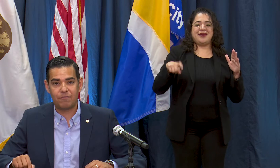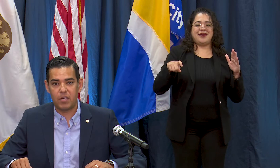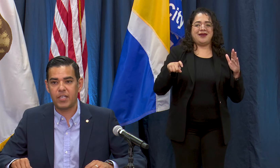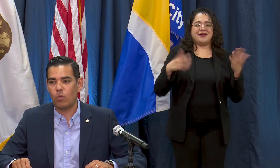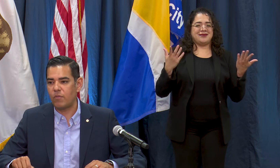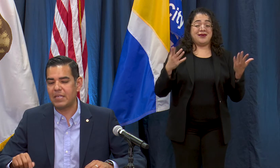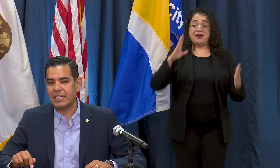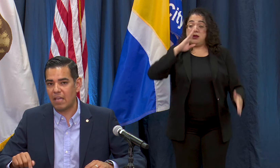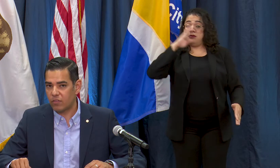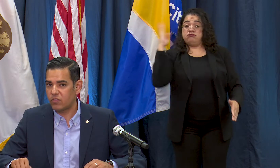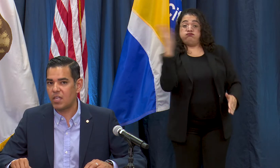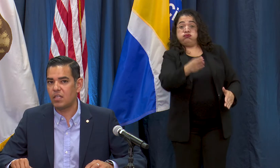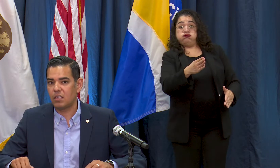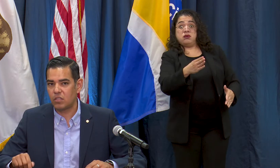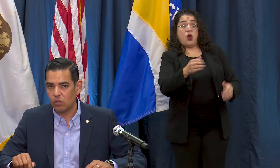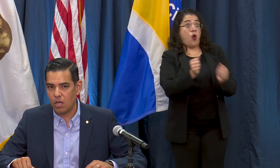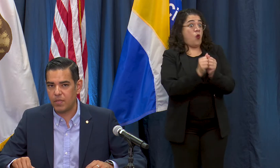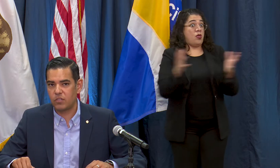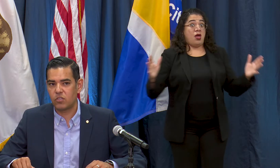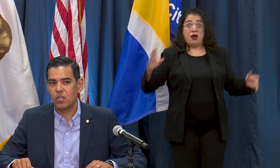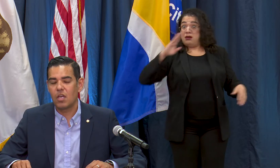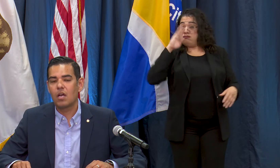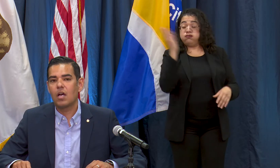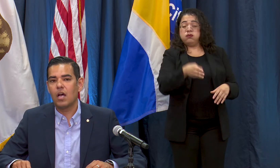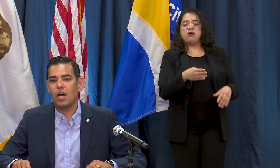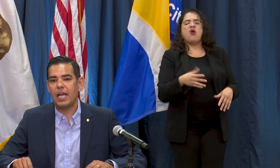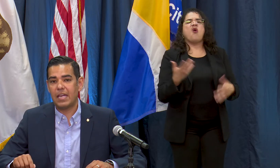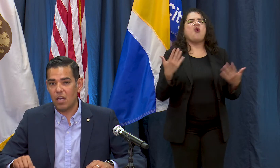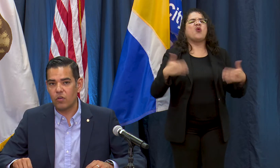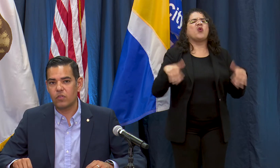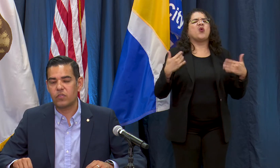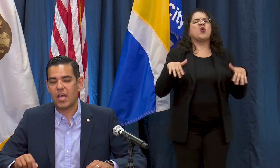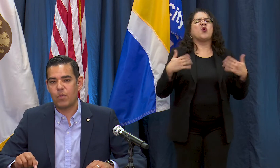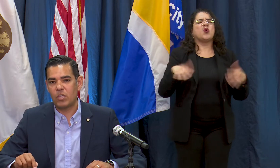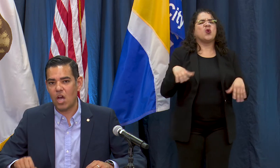funding. It would have been devastating to Long Beach and others had we not